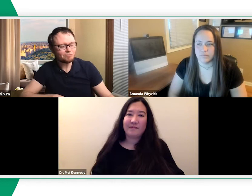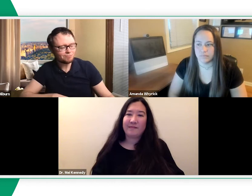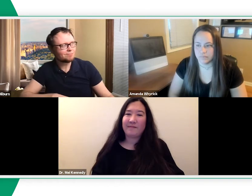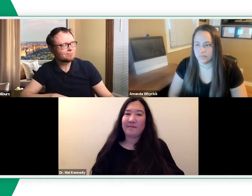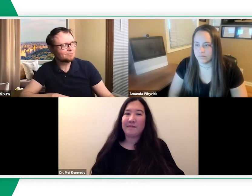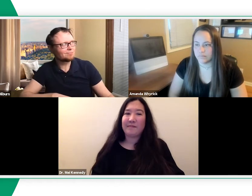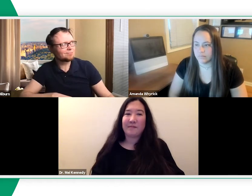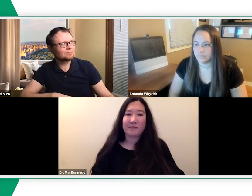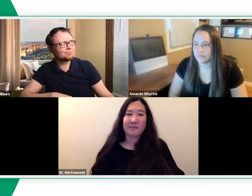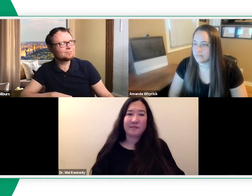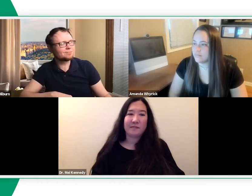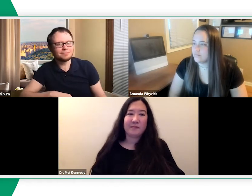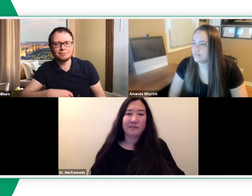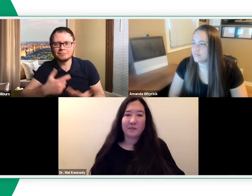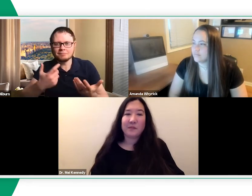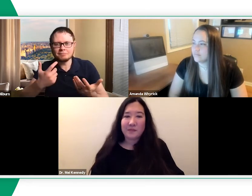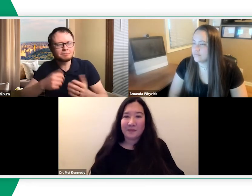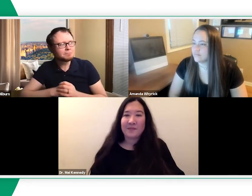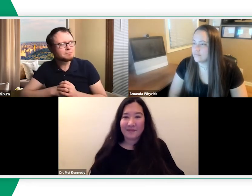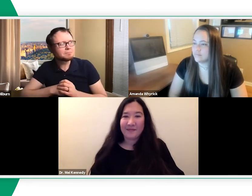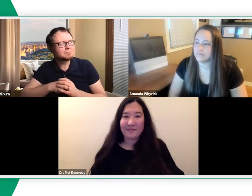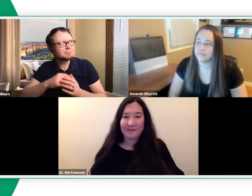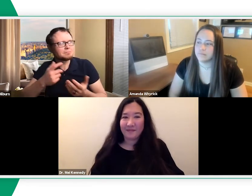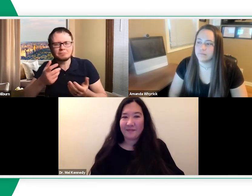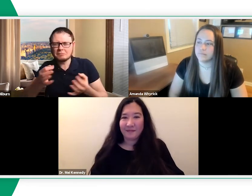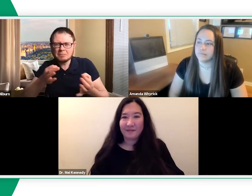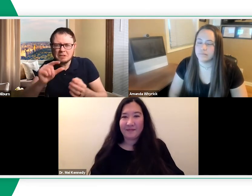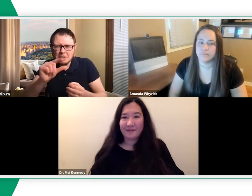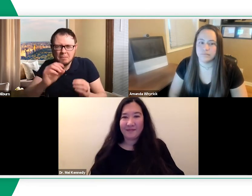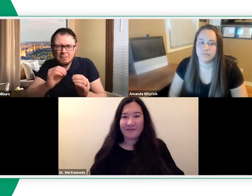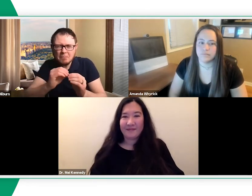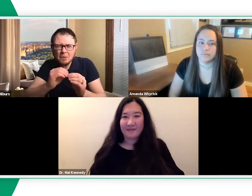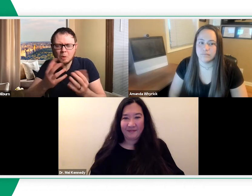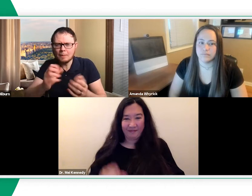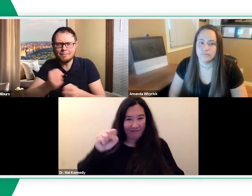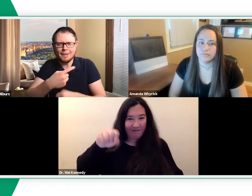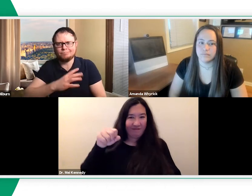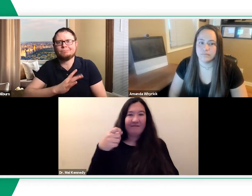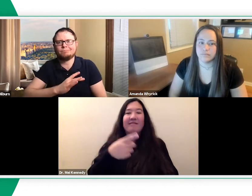existing teaching. >>BRIAN MILBURN: Can you explain a little